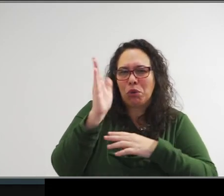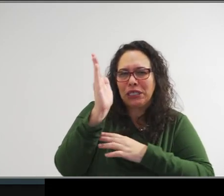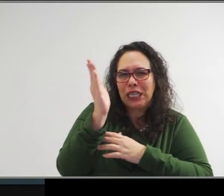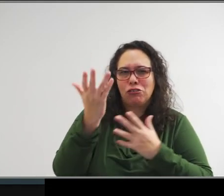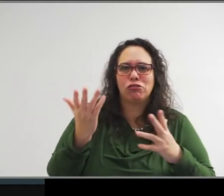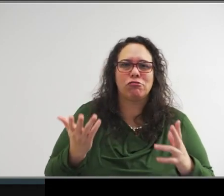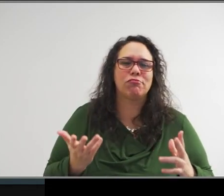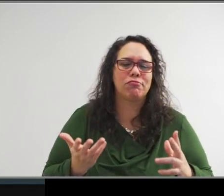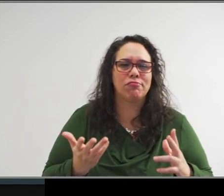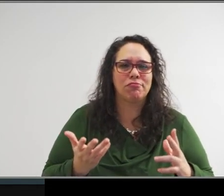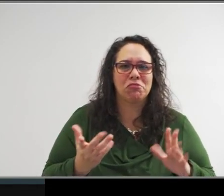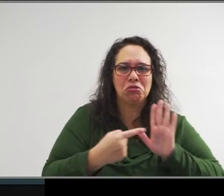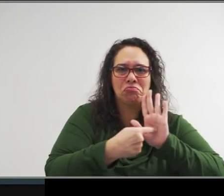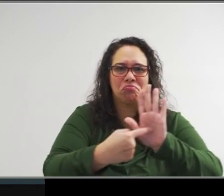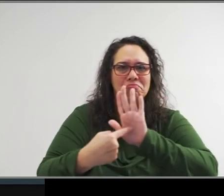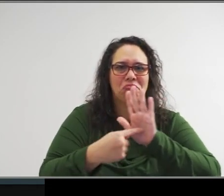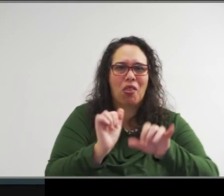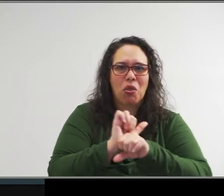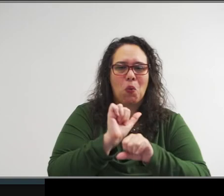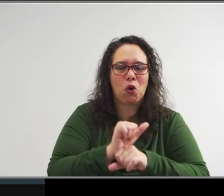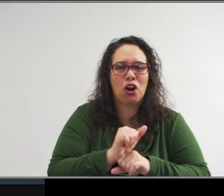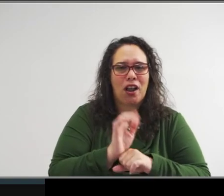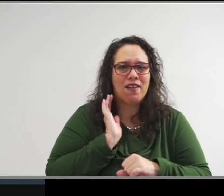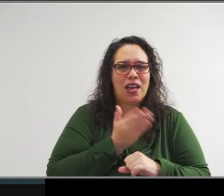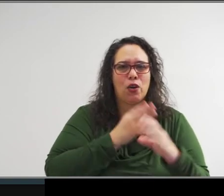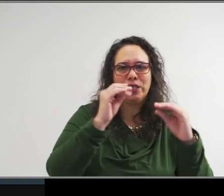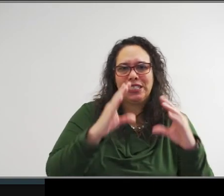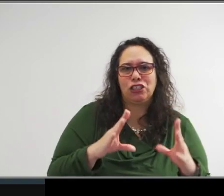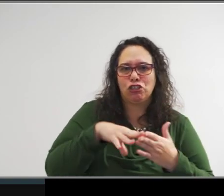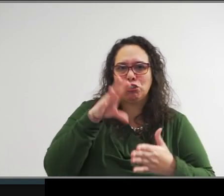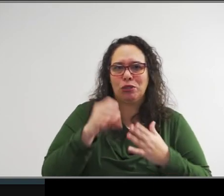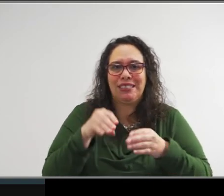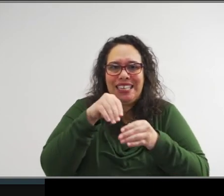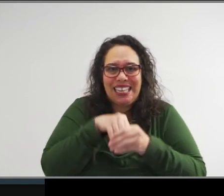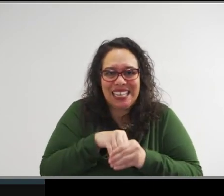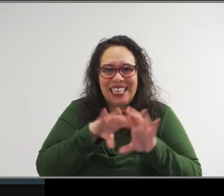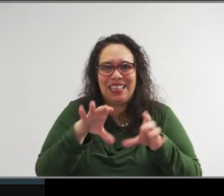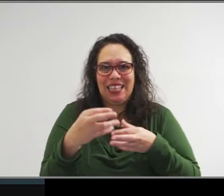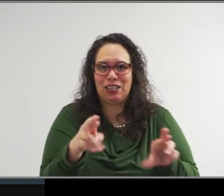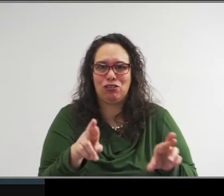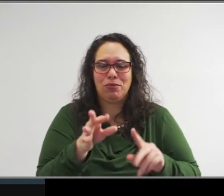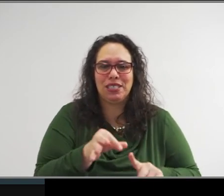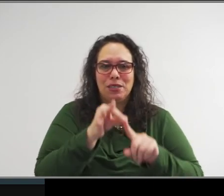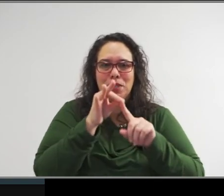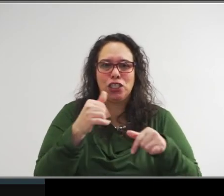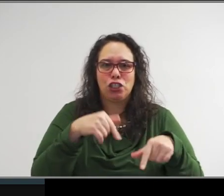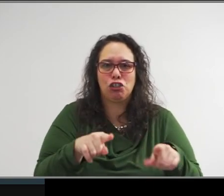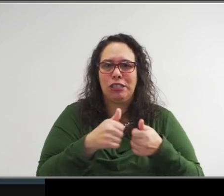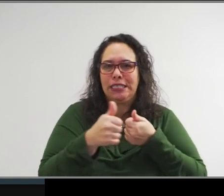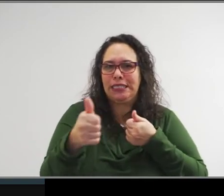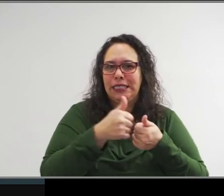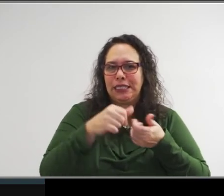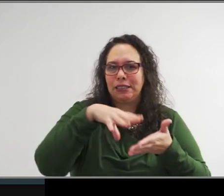and just spotlight the work of our teachers and our students in their classrooms especially during distance learning.